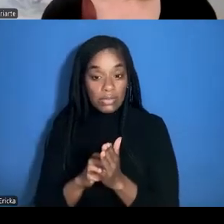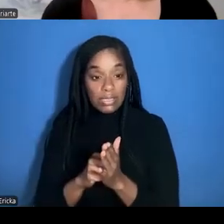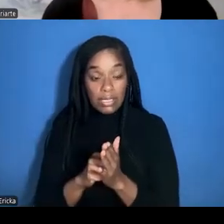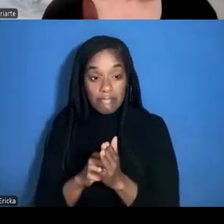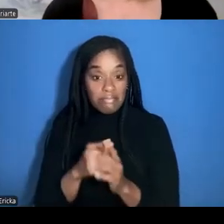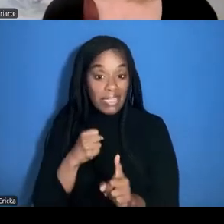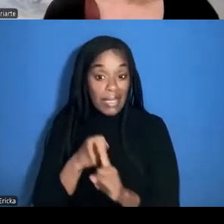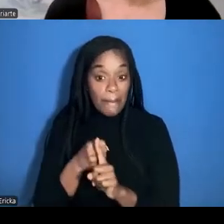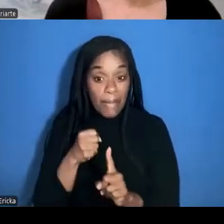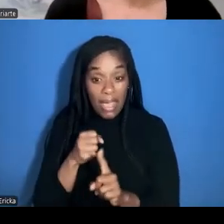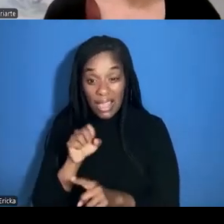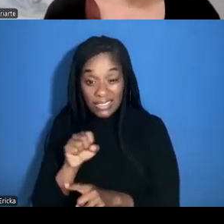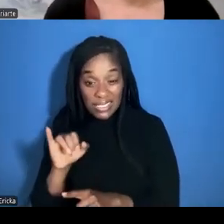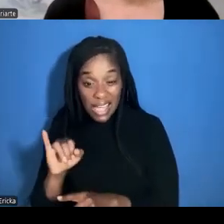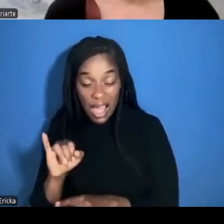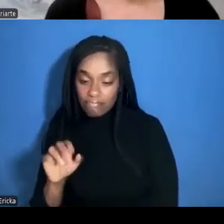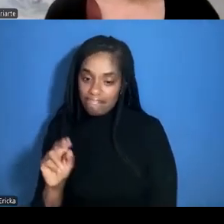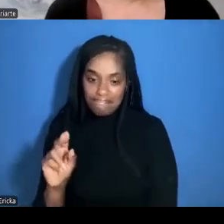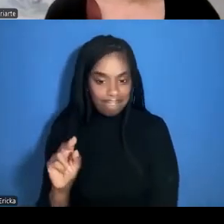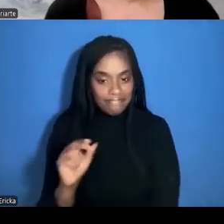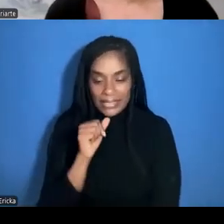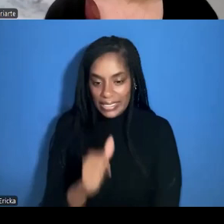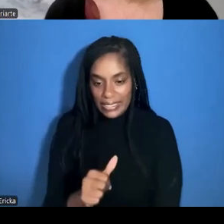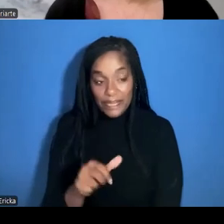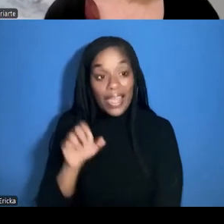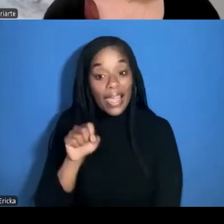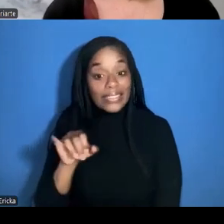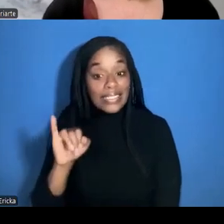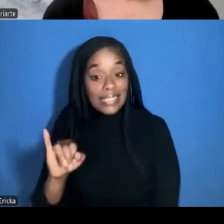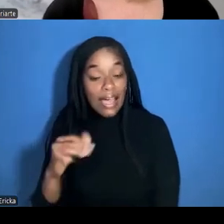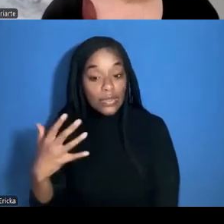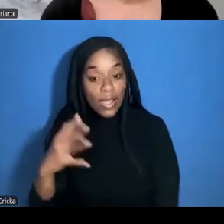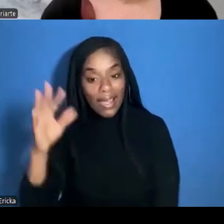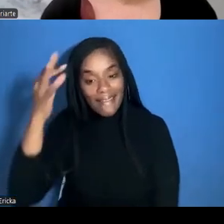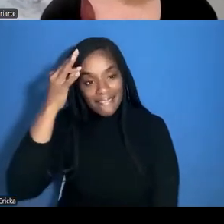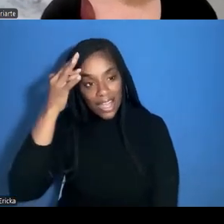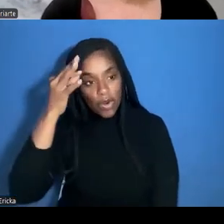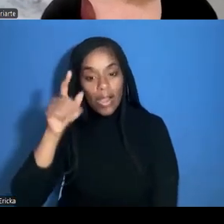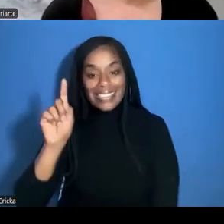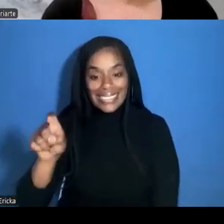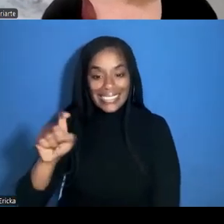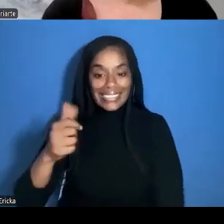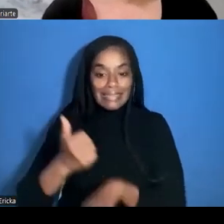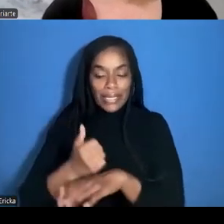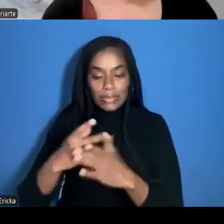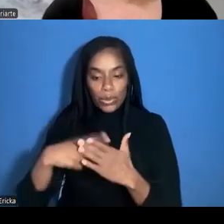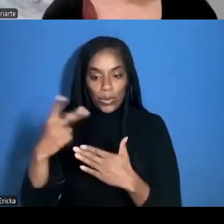such as the SSI program, which is the, federal, need based program,